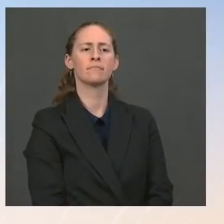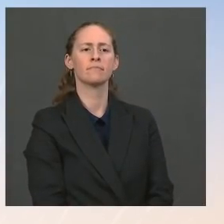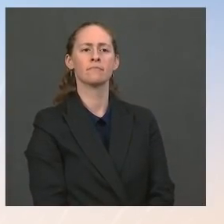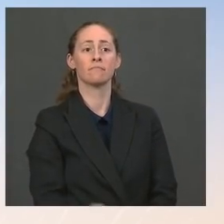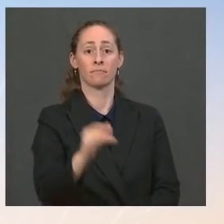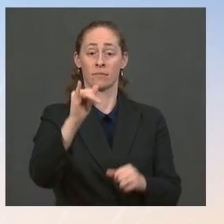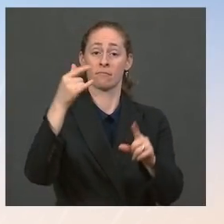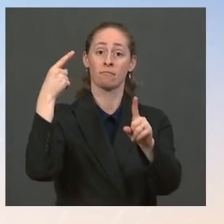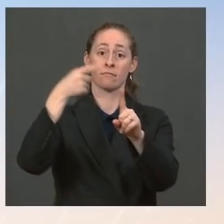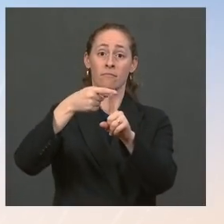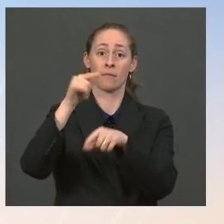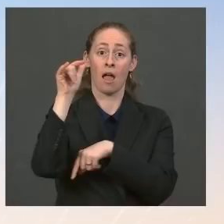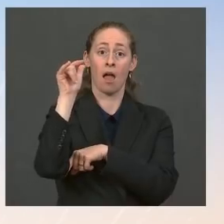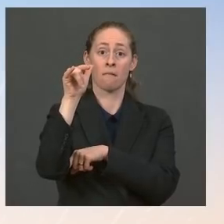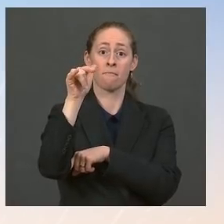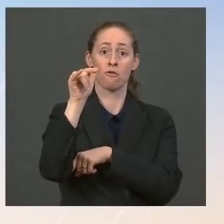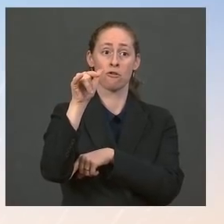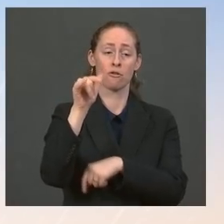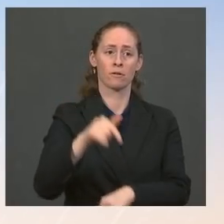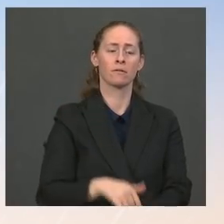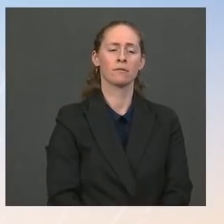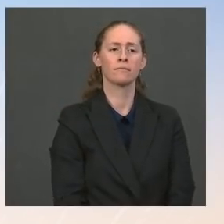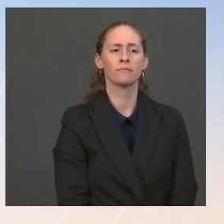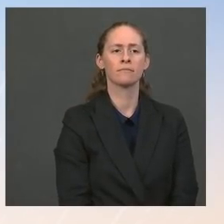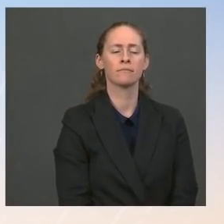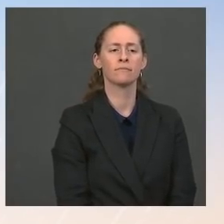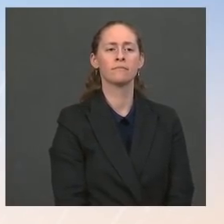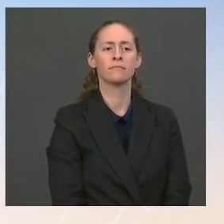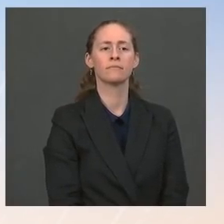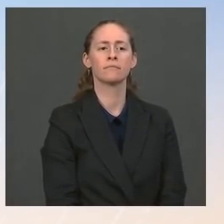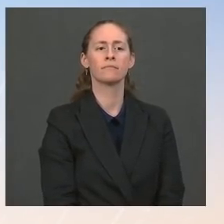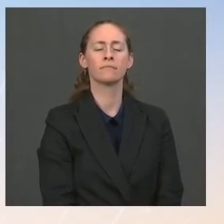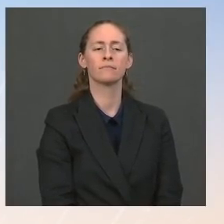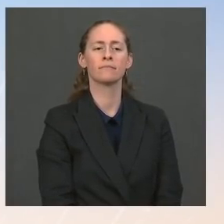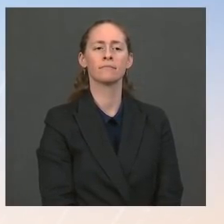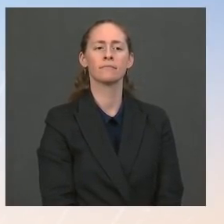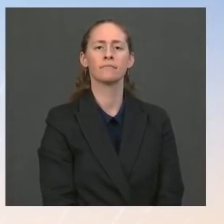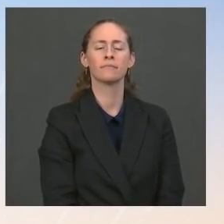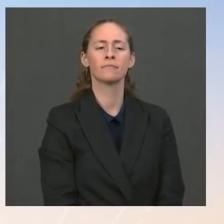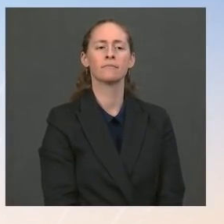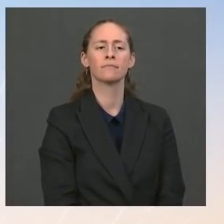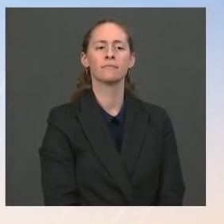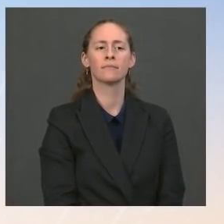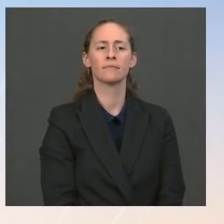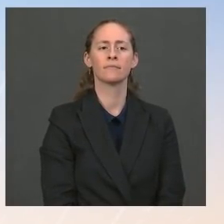and beyond who understand that phenomenon very, very well,